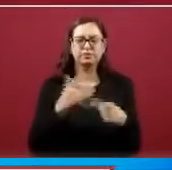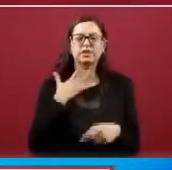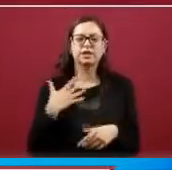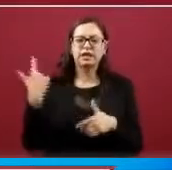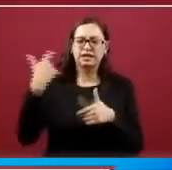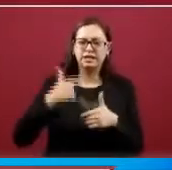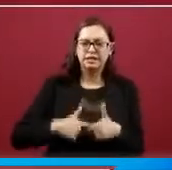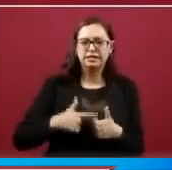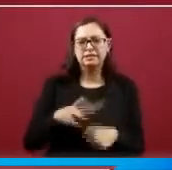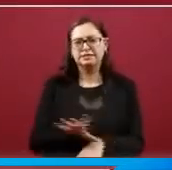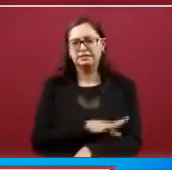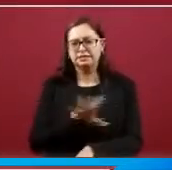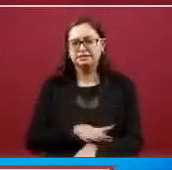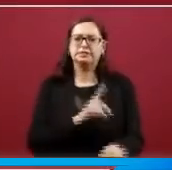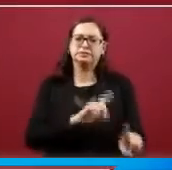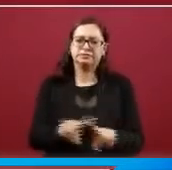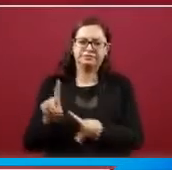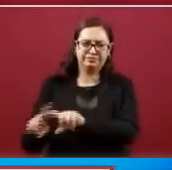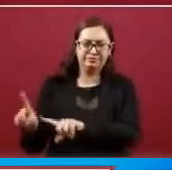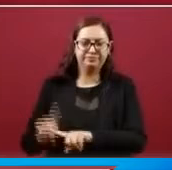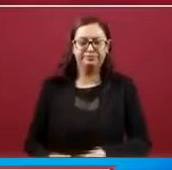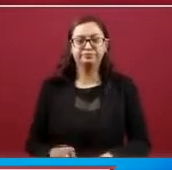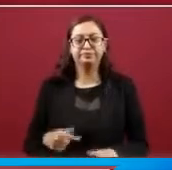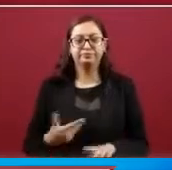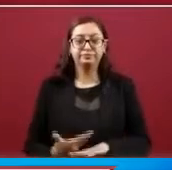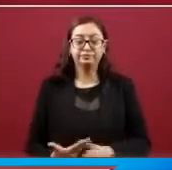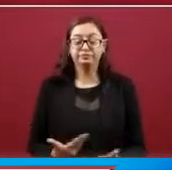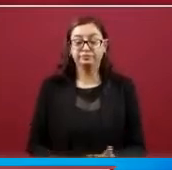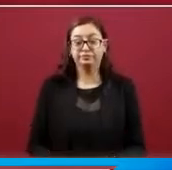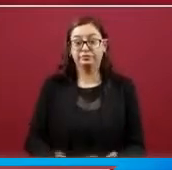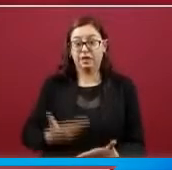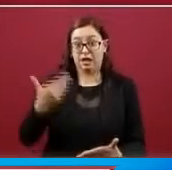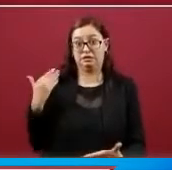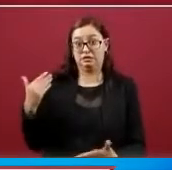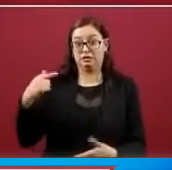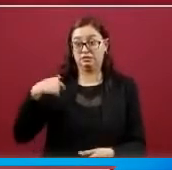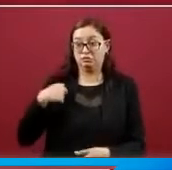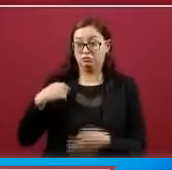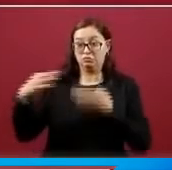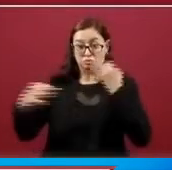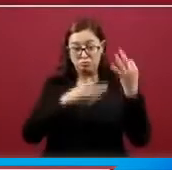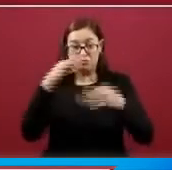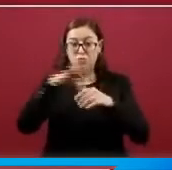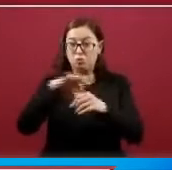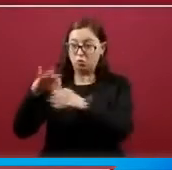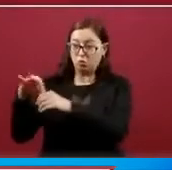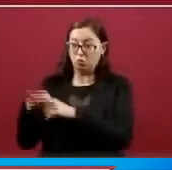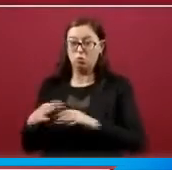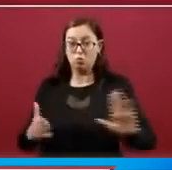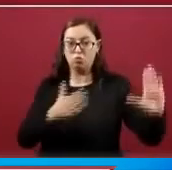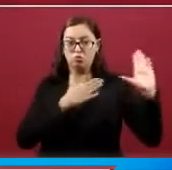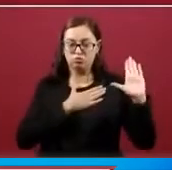It is a campaign commitment that will be met there will be no increases in real terms in the price of gasoline, diesel, gas and electricity